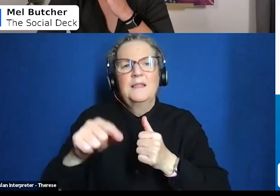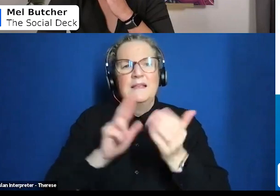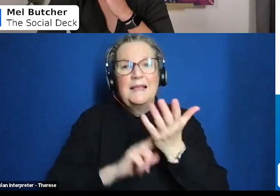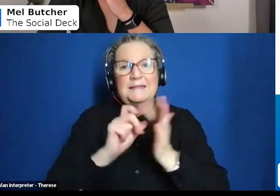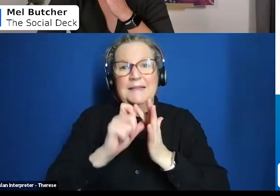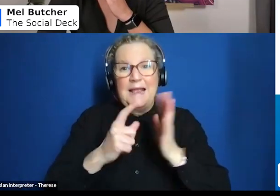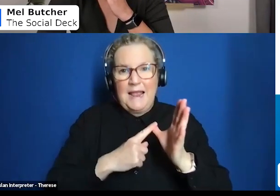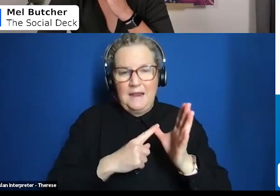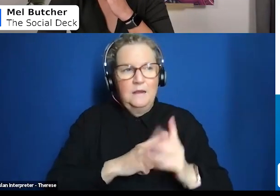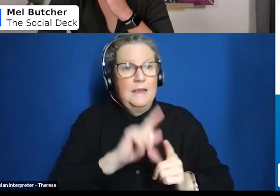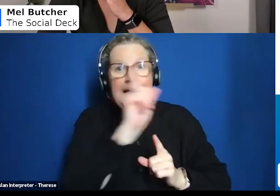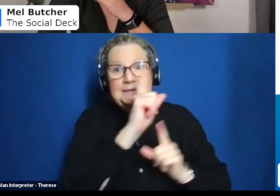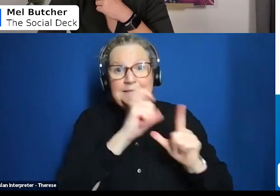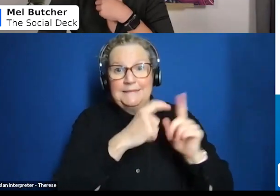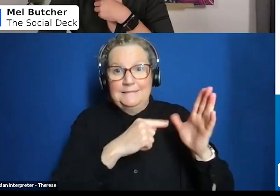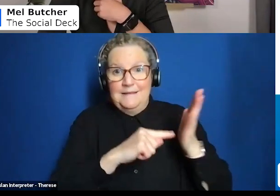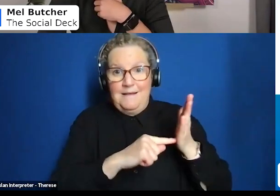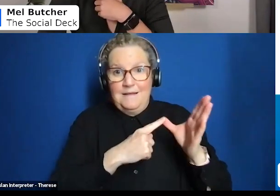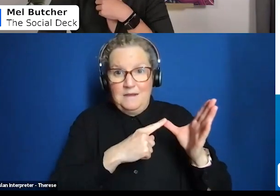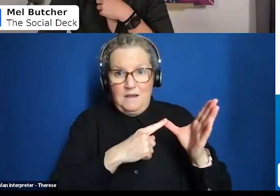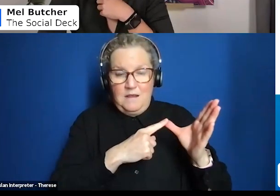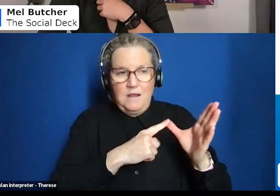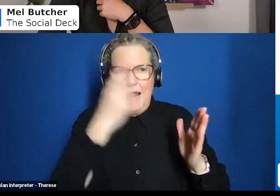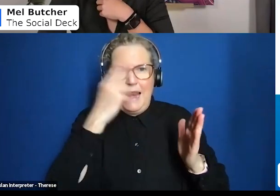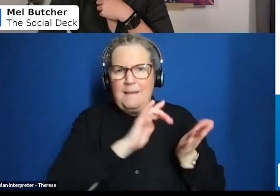data sets which are de-identified and links them.